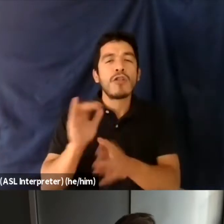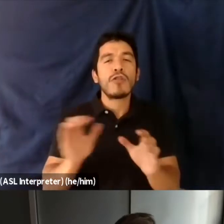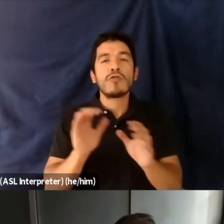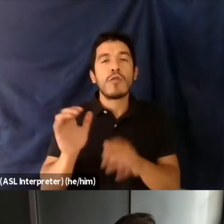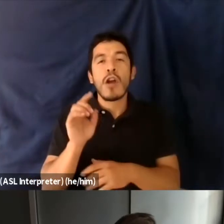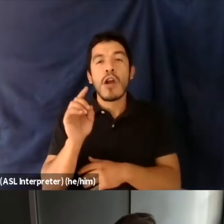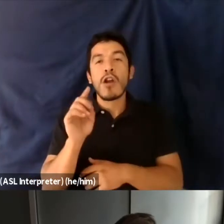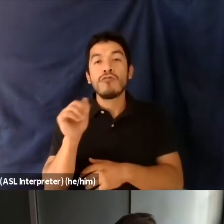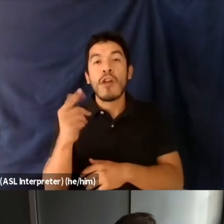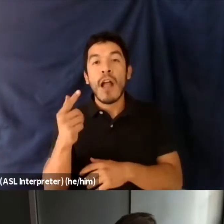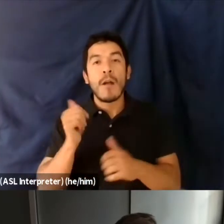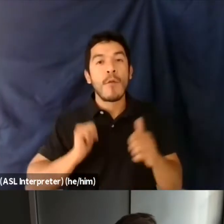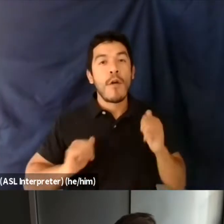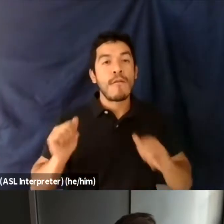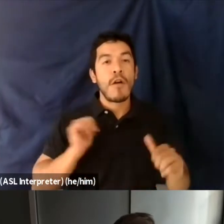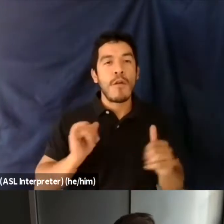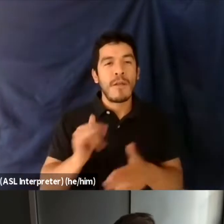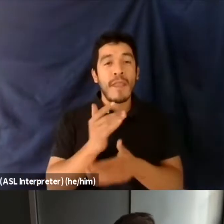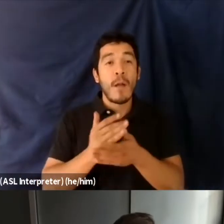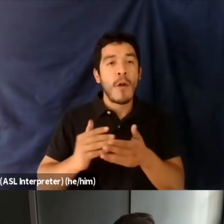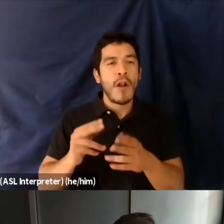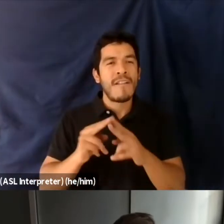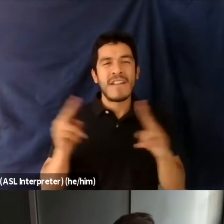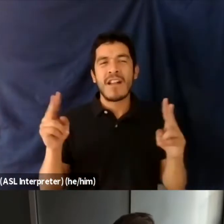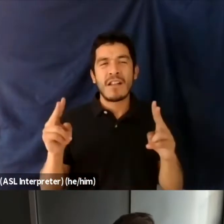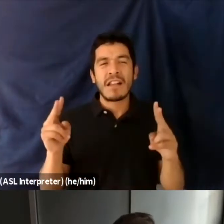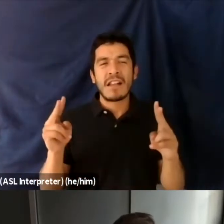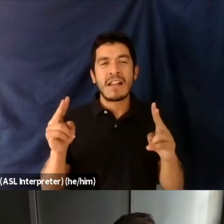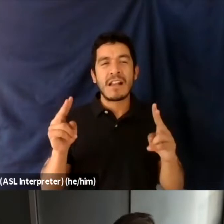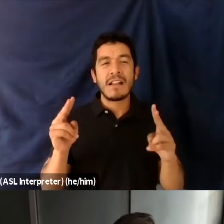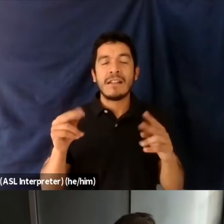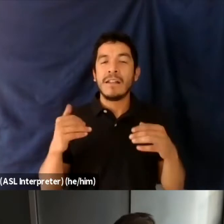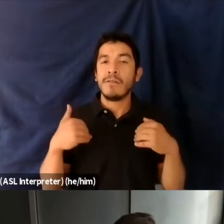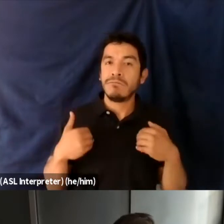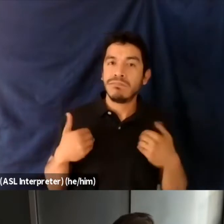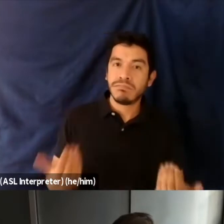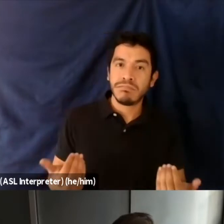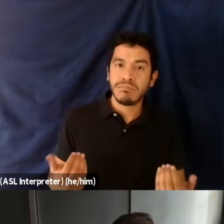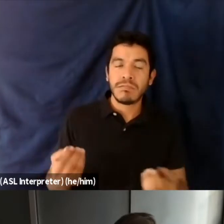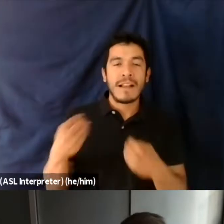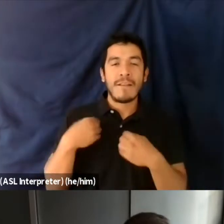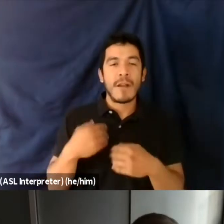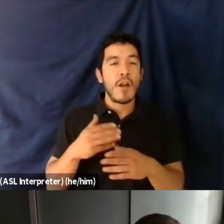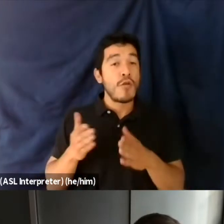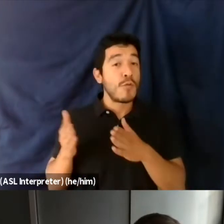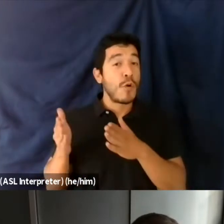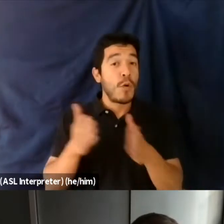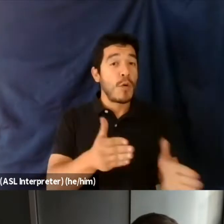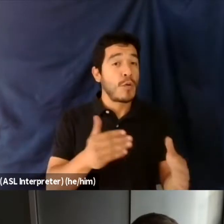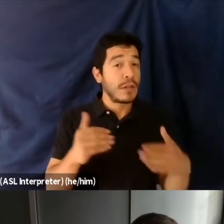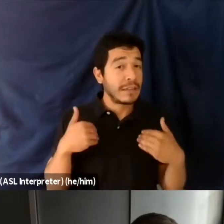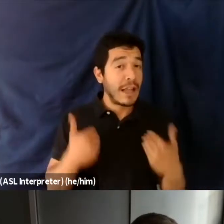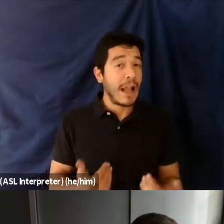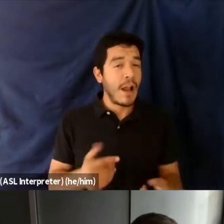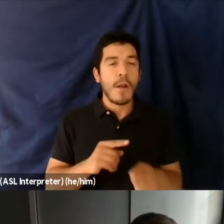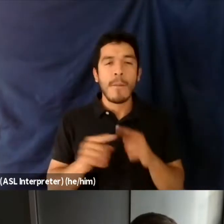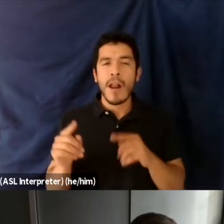So like that part can be very wary. It can get me road tired, but always like the people love it,